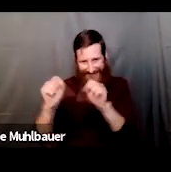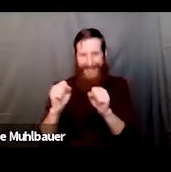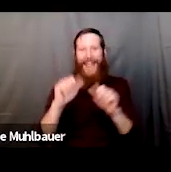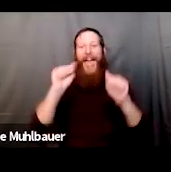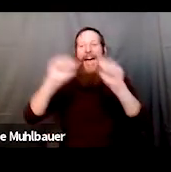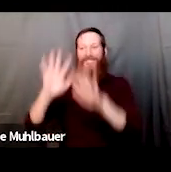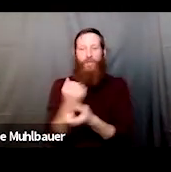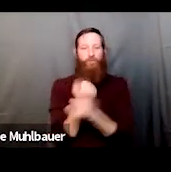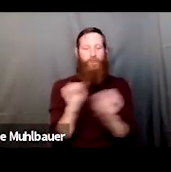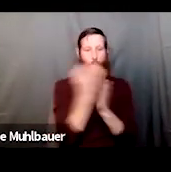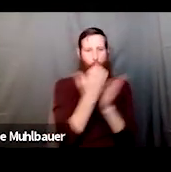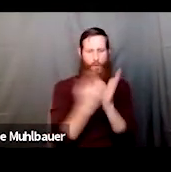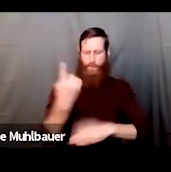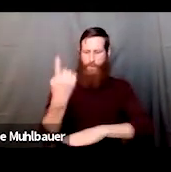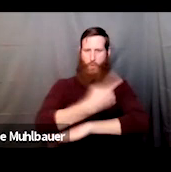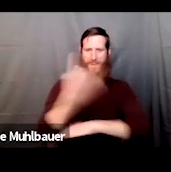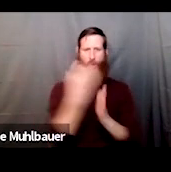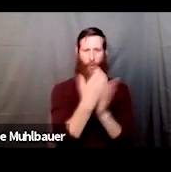These are one day courses, that are really fun